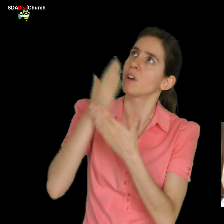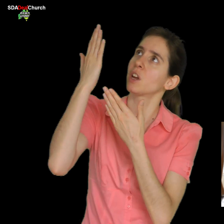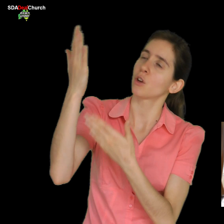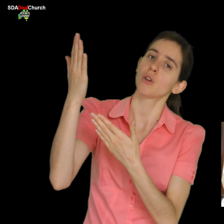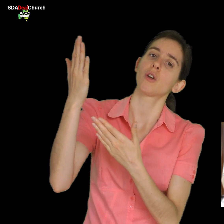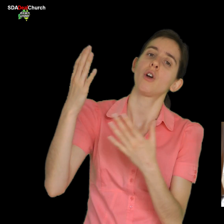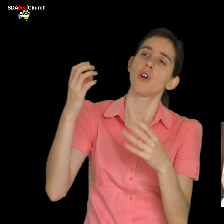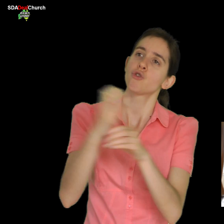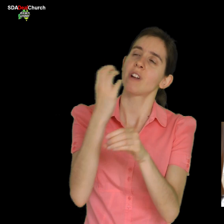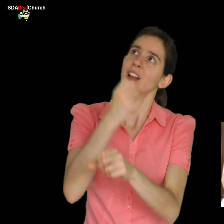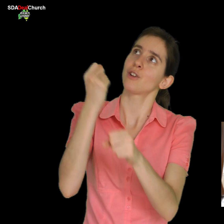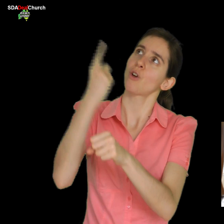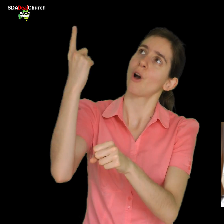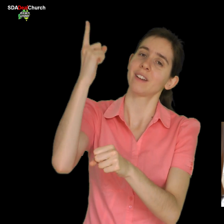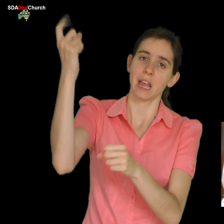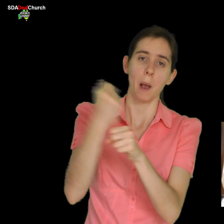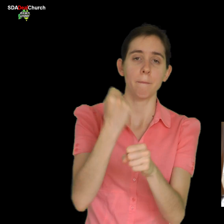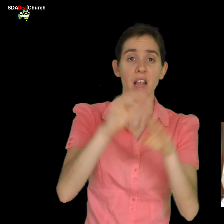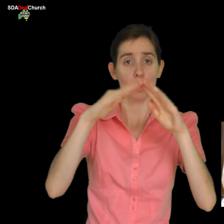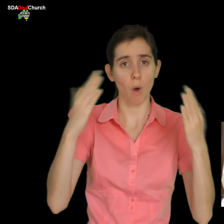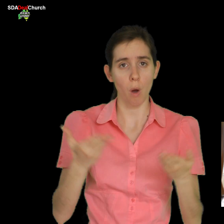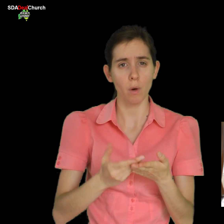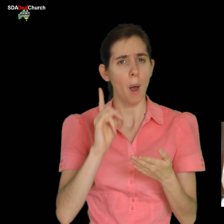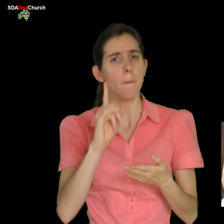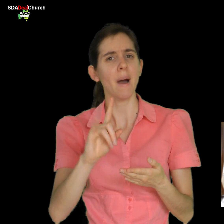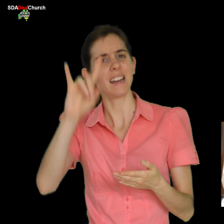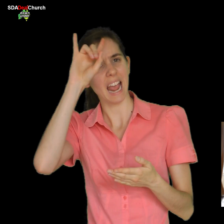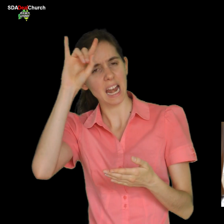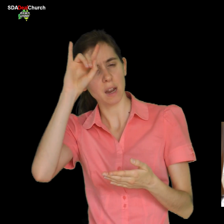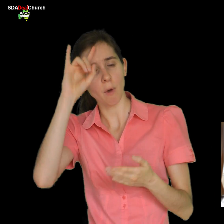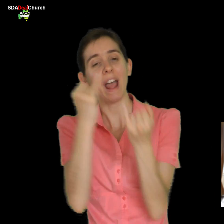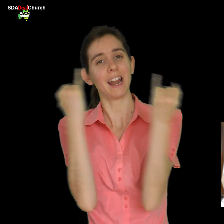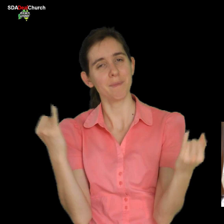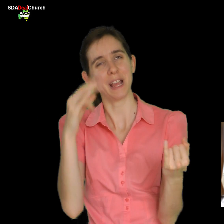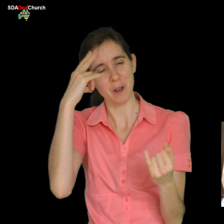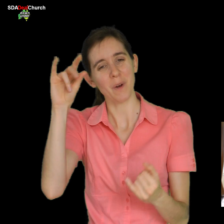formed our world, but an enemy, called Satan, has been seeking to get rid of the